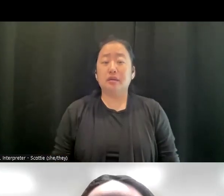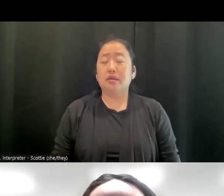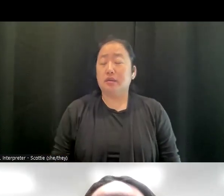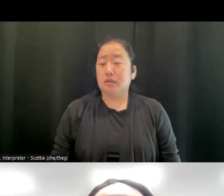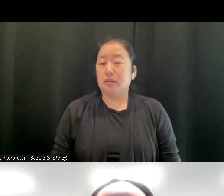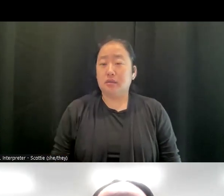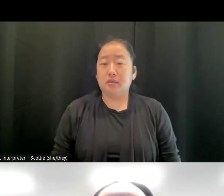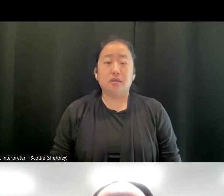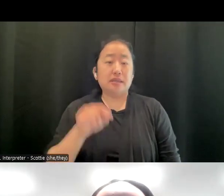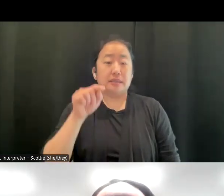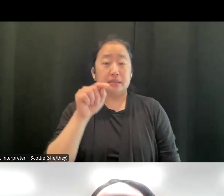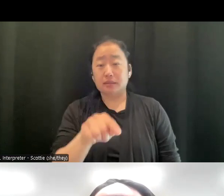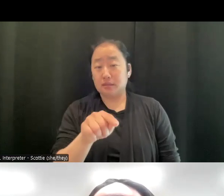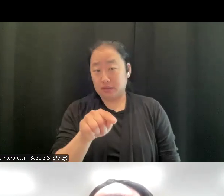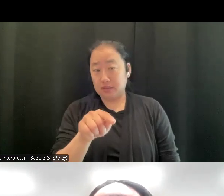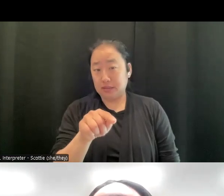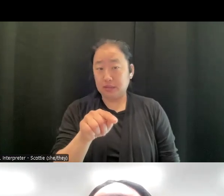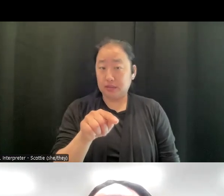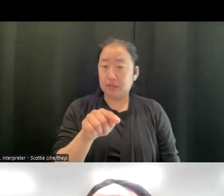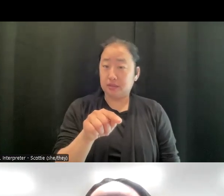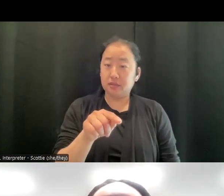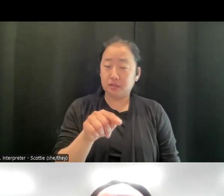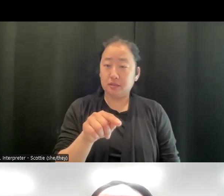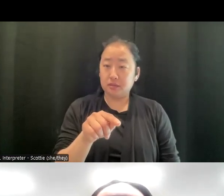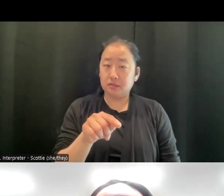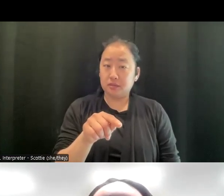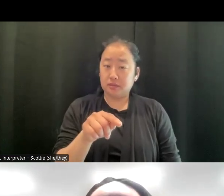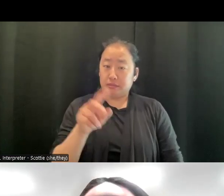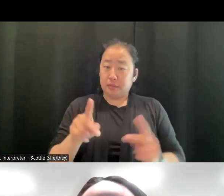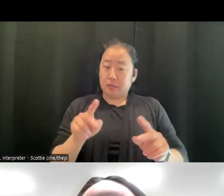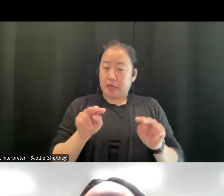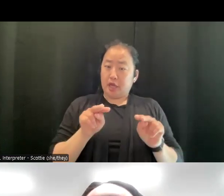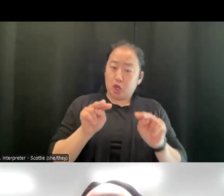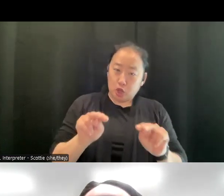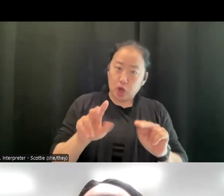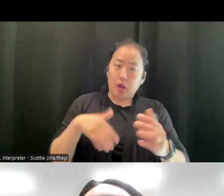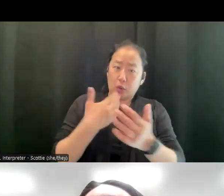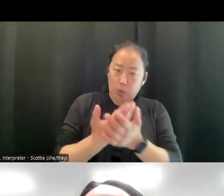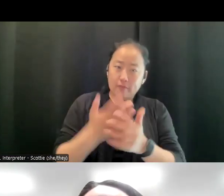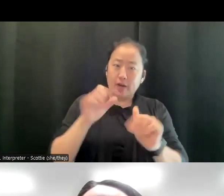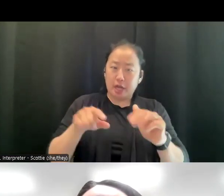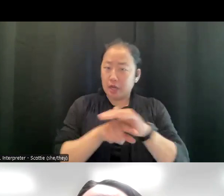criteria that somebody is going to be able to look at and say yes, I can get there. Restrooms. Are stalls accessible?